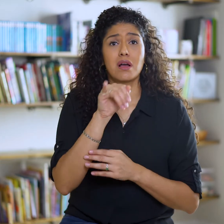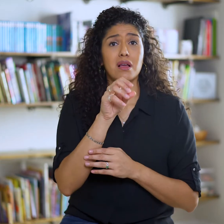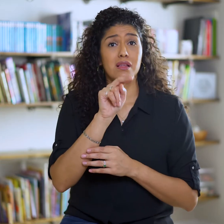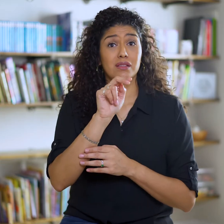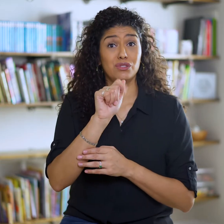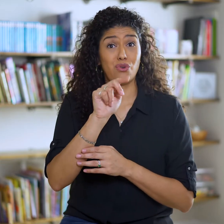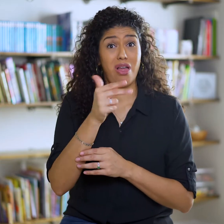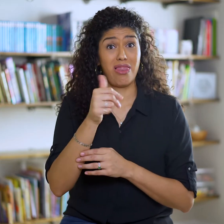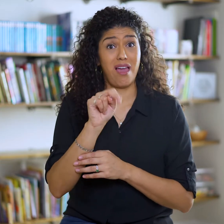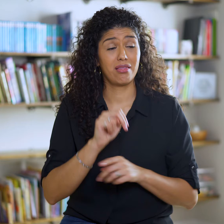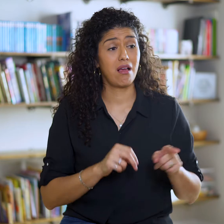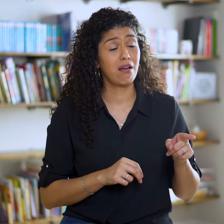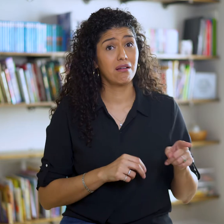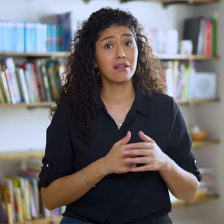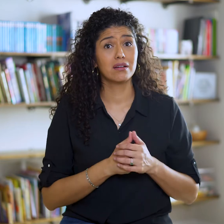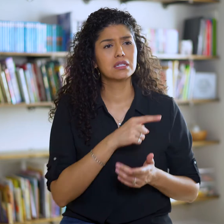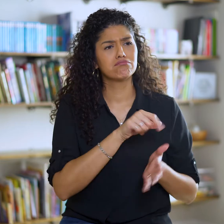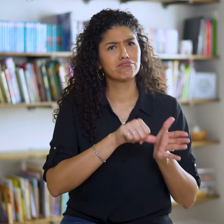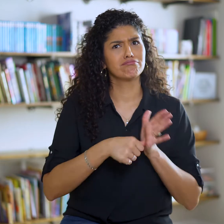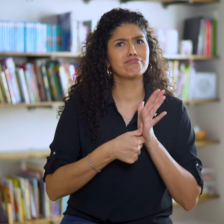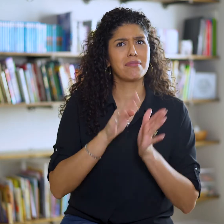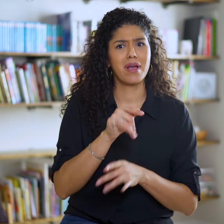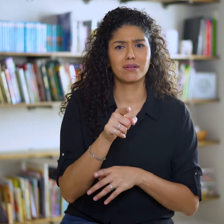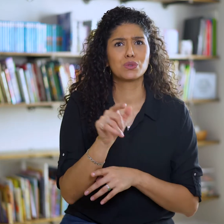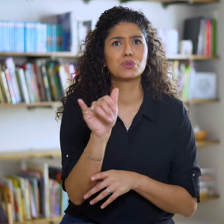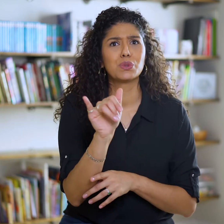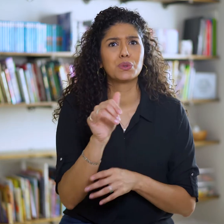Jonathan is impressed by David too.